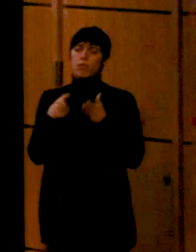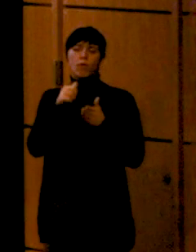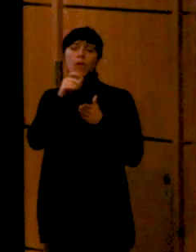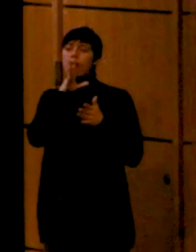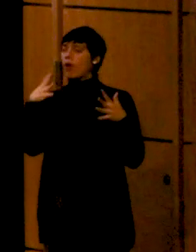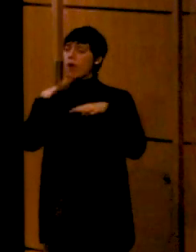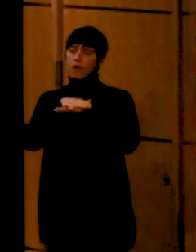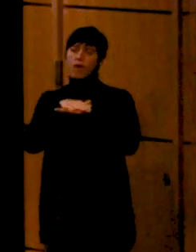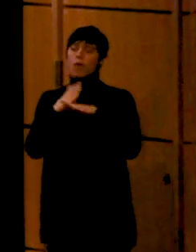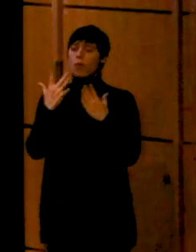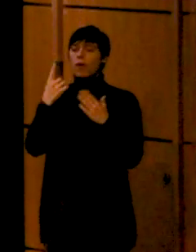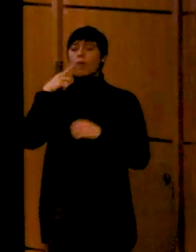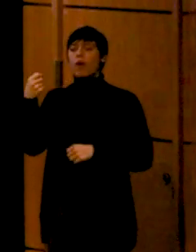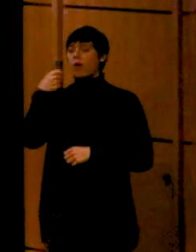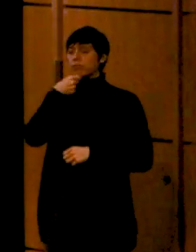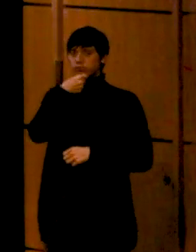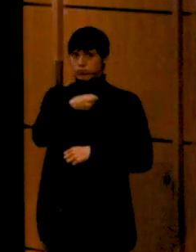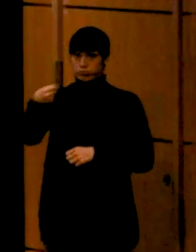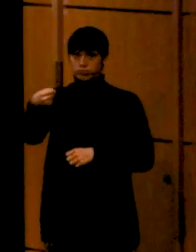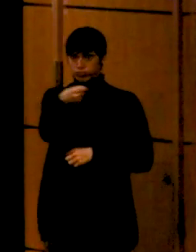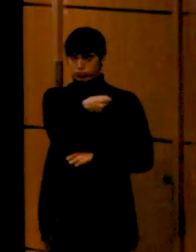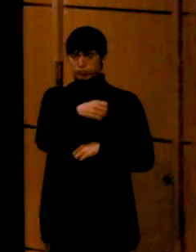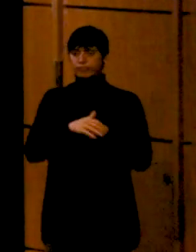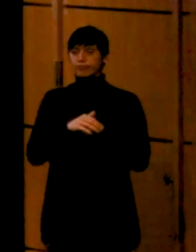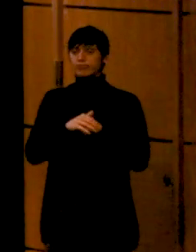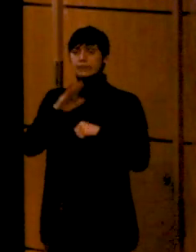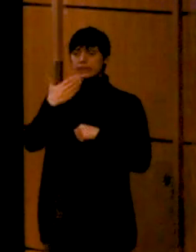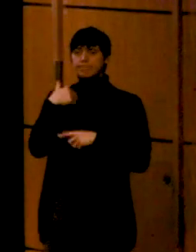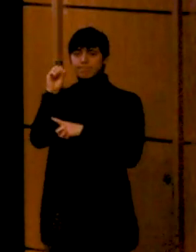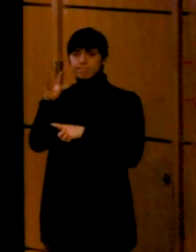If you have any access needs that are not being met, please let a staff member know.